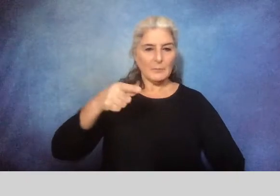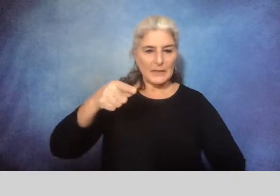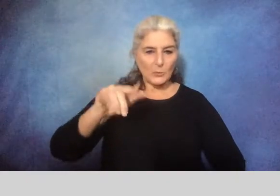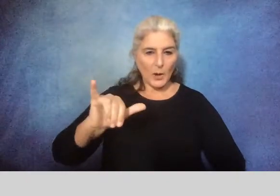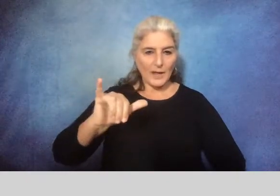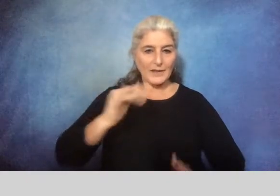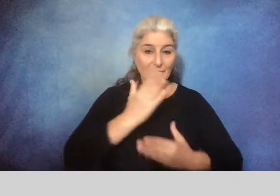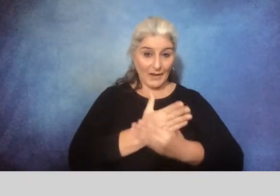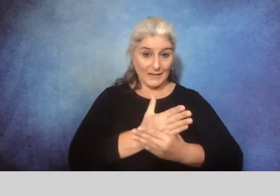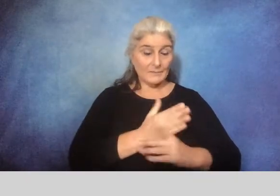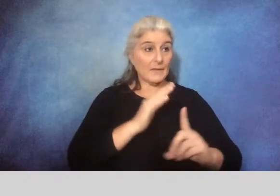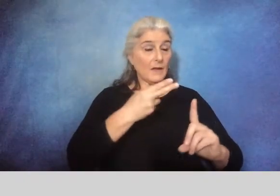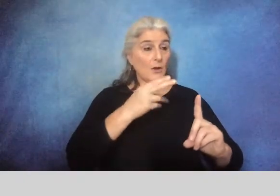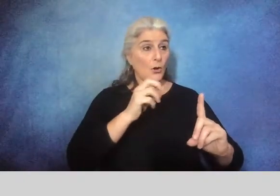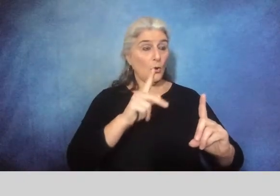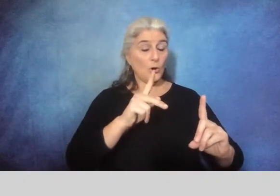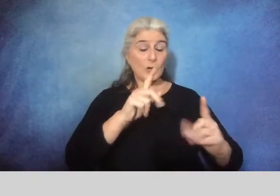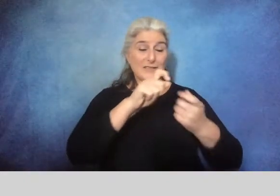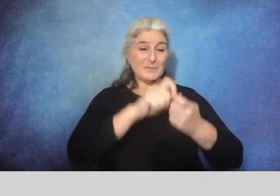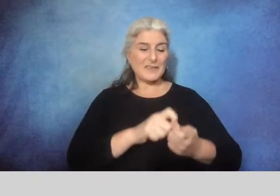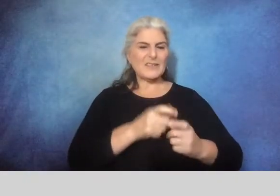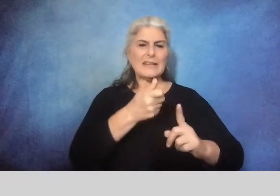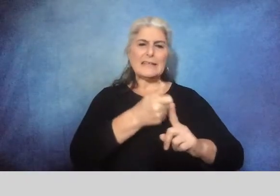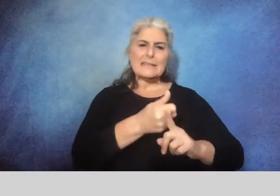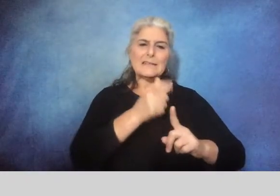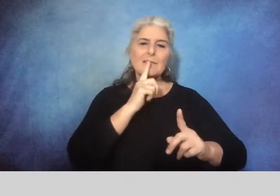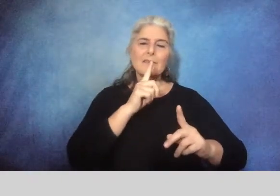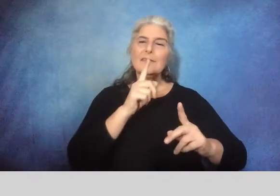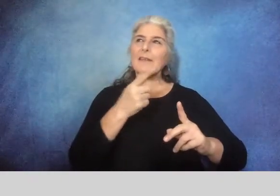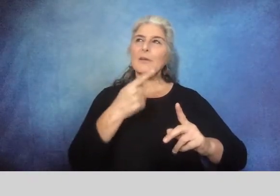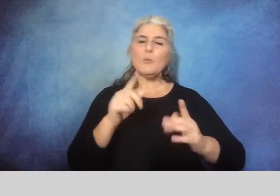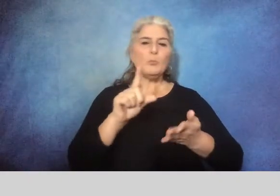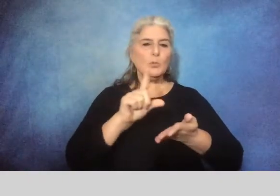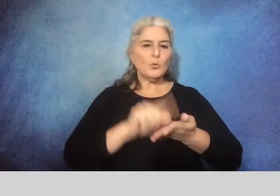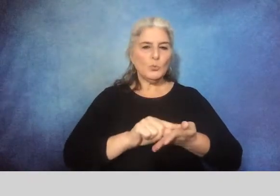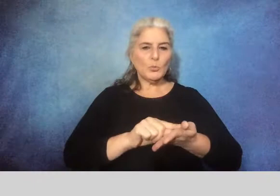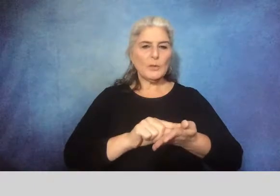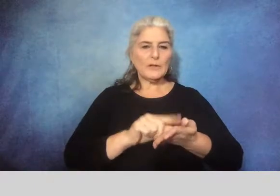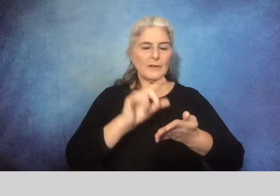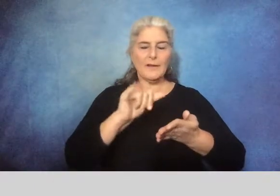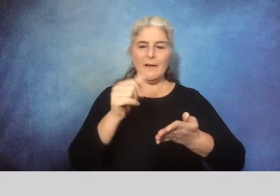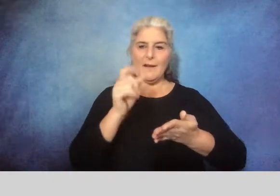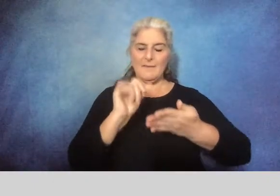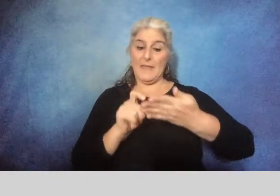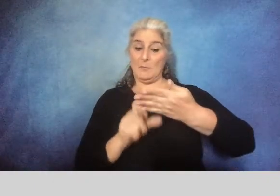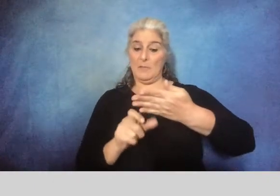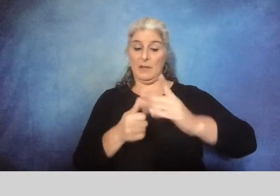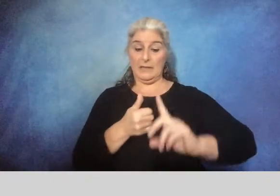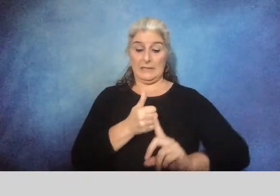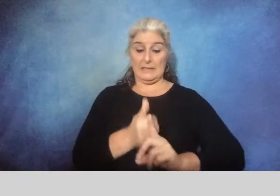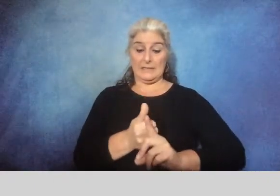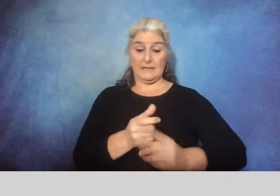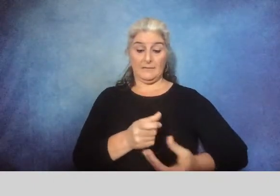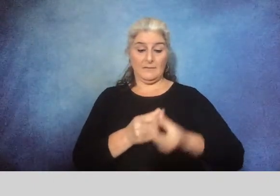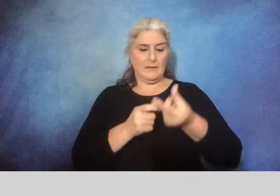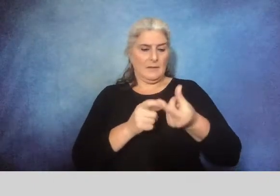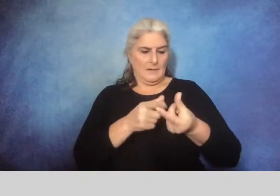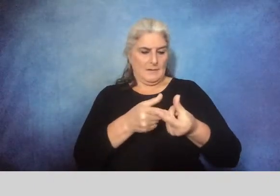Hook specification is a blueprint of the plugin which defines what is the hook name